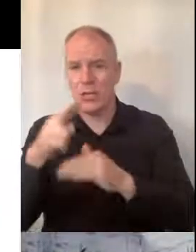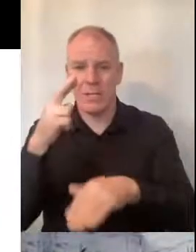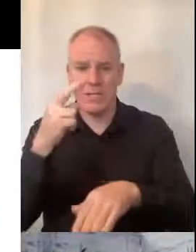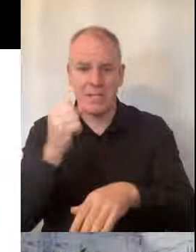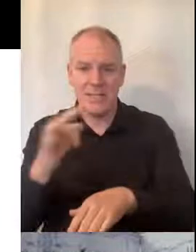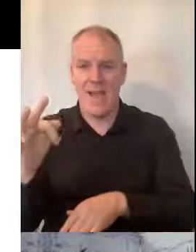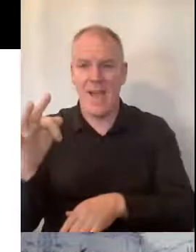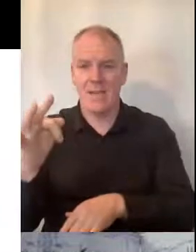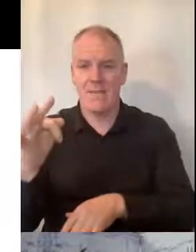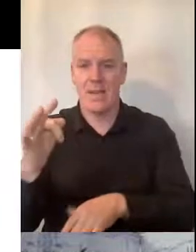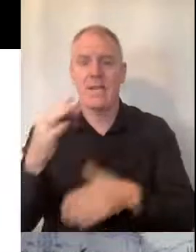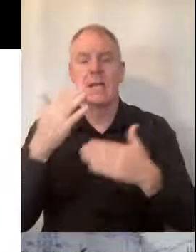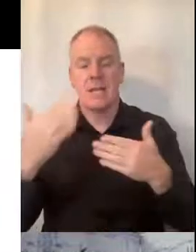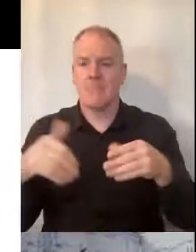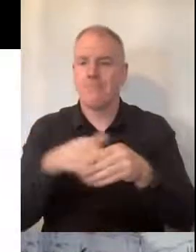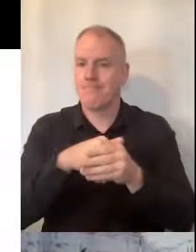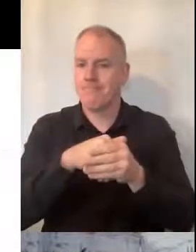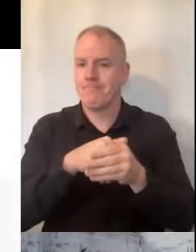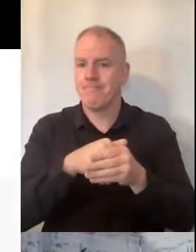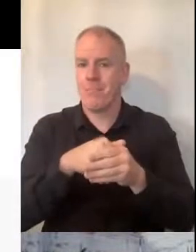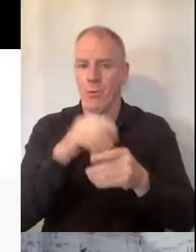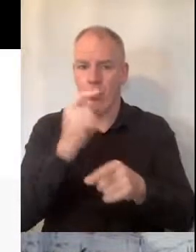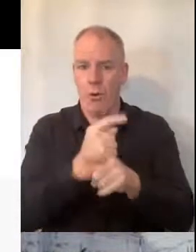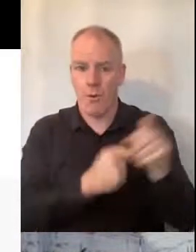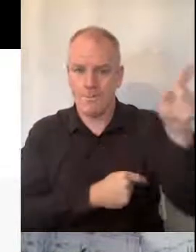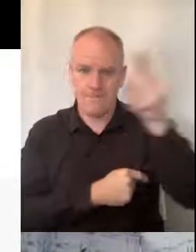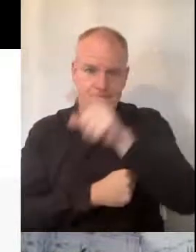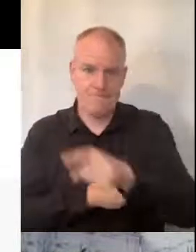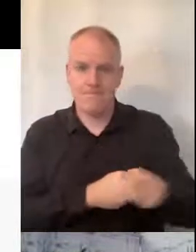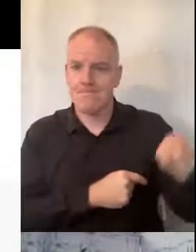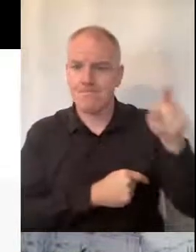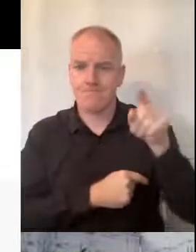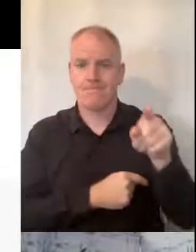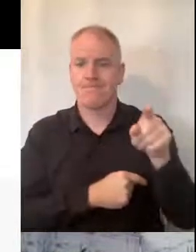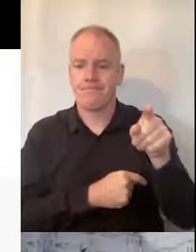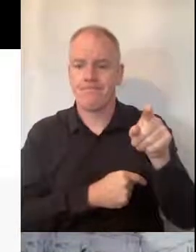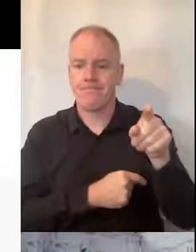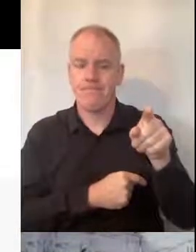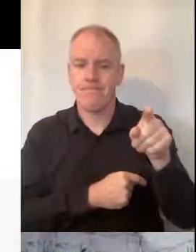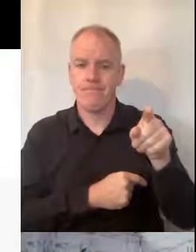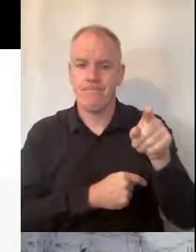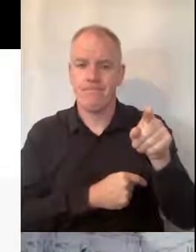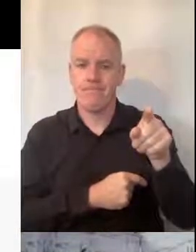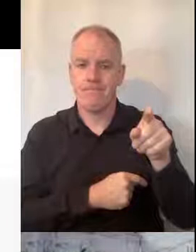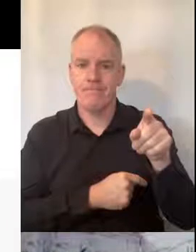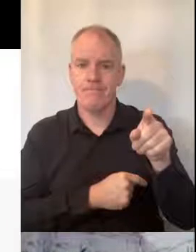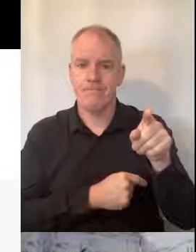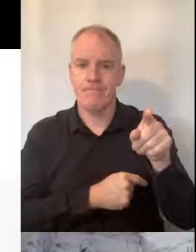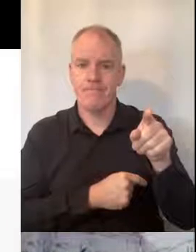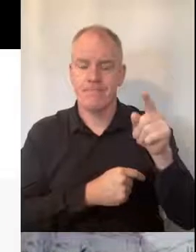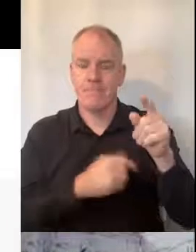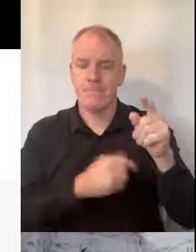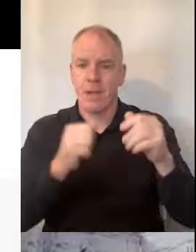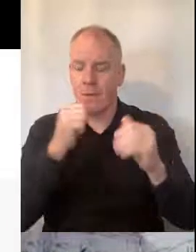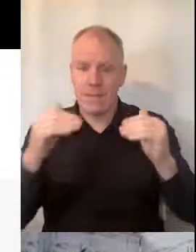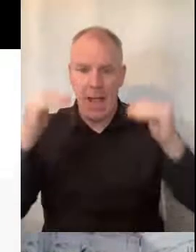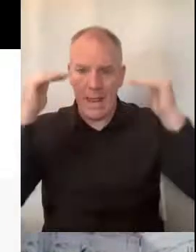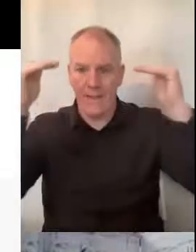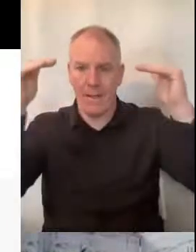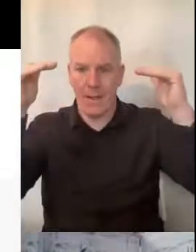This is now on their dashboard on canvas and that's really important, so we've kind of a high level first, like what it is.